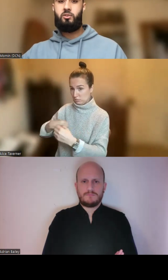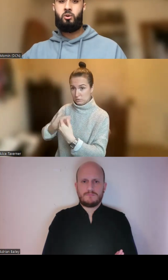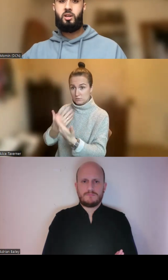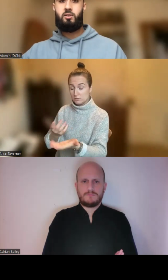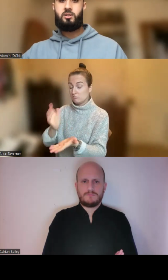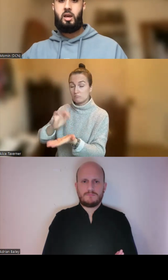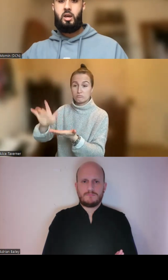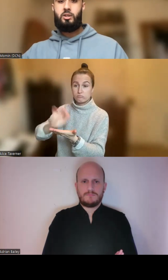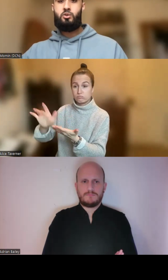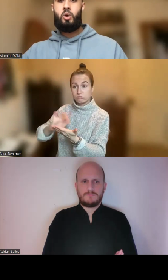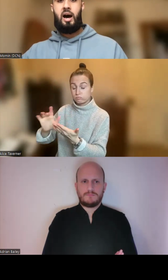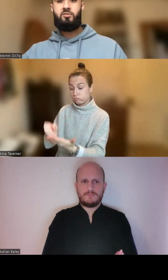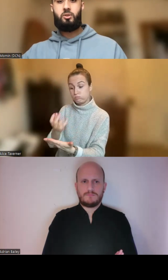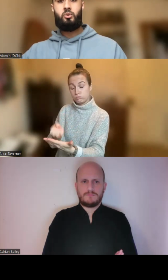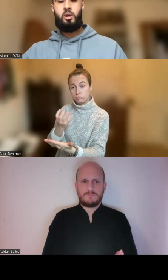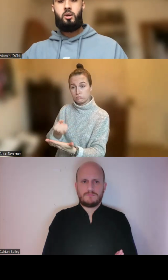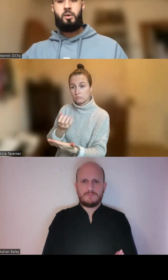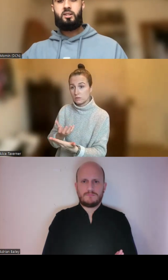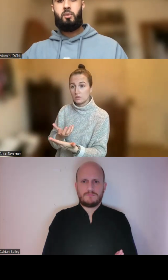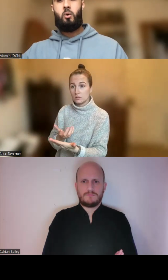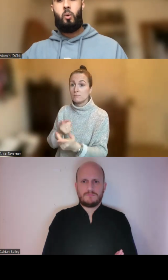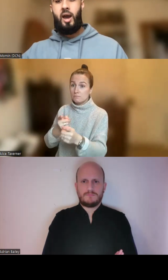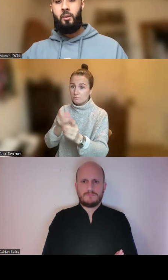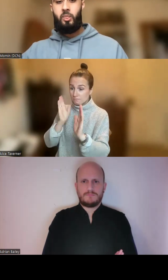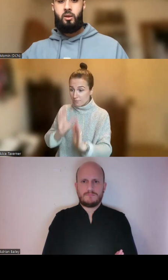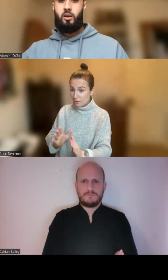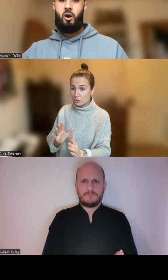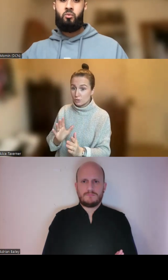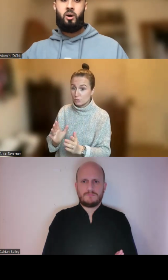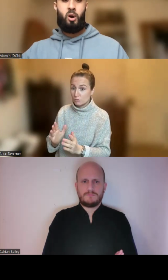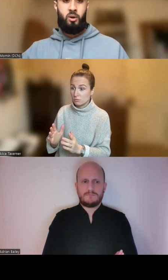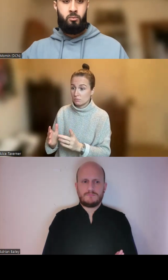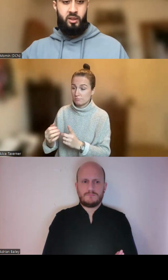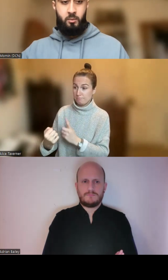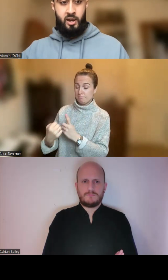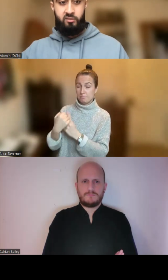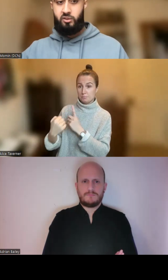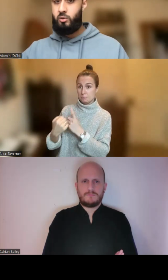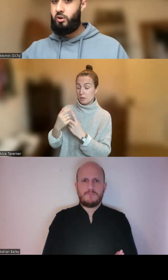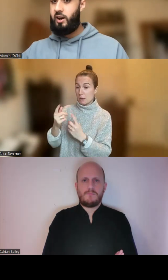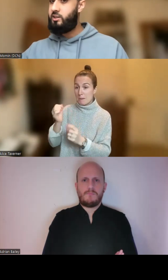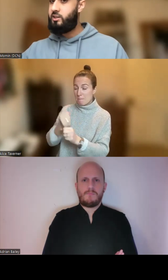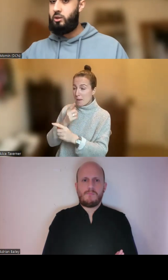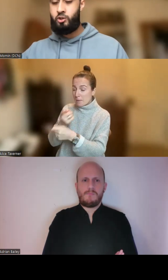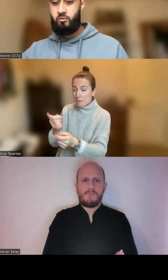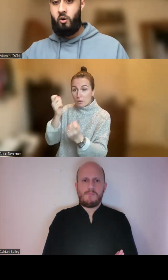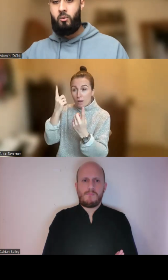for your service. You have to make them aware of a problem that they might have that you can provide a solution for.